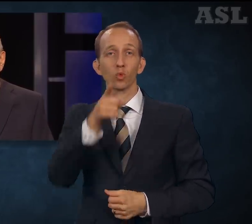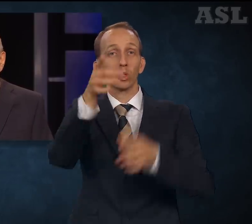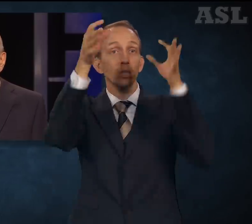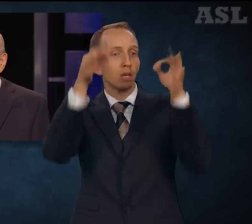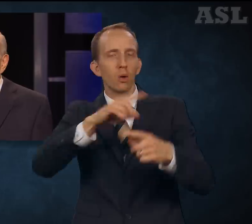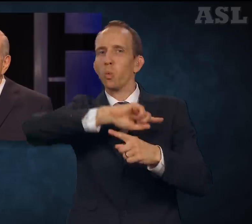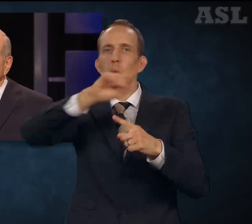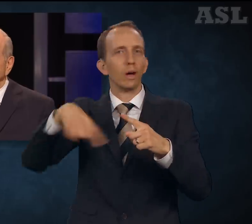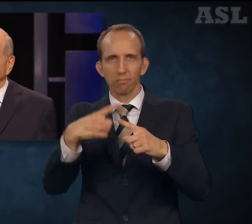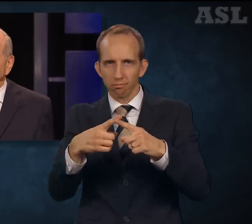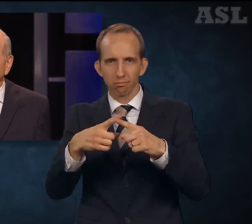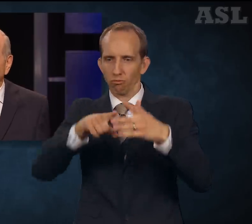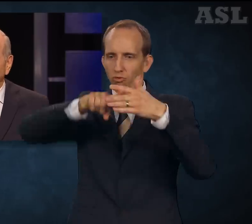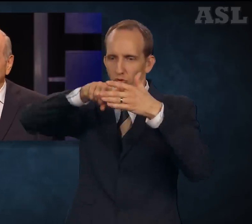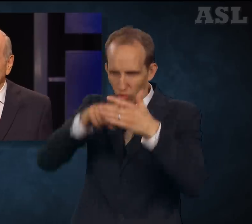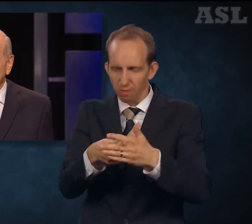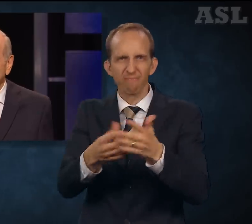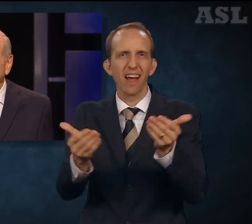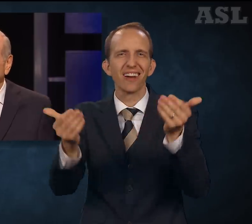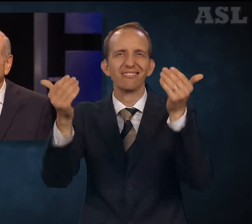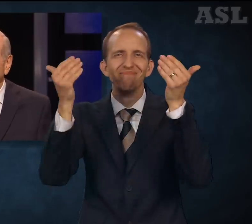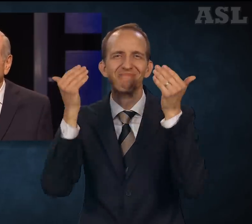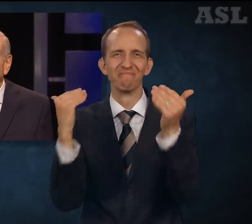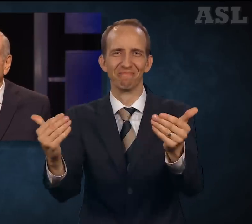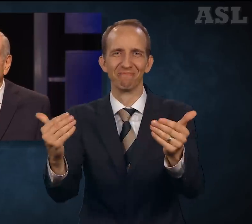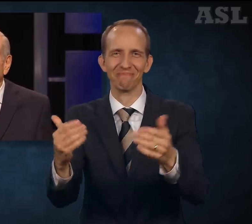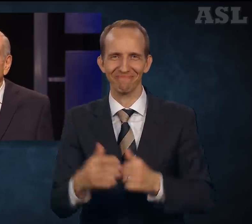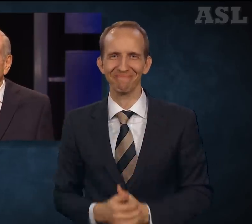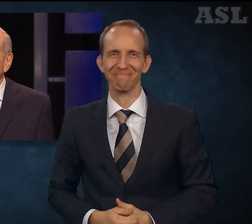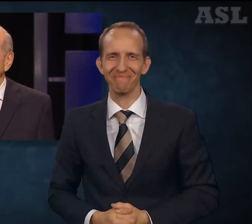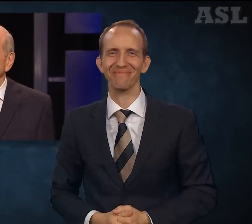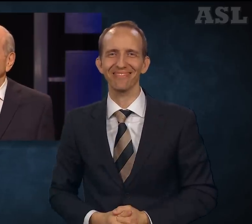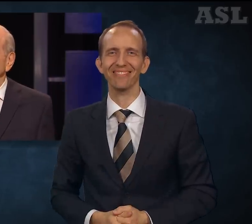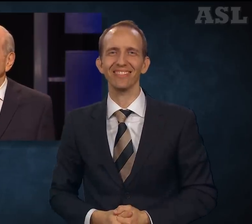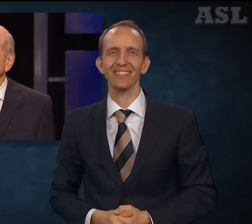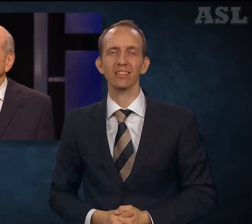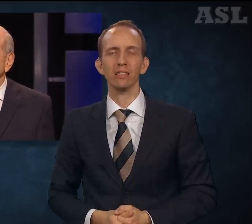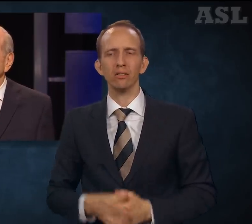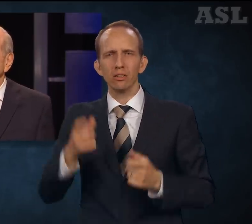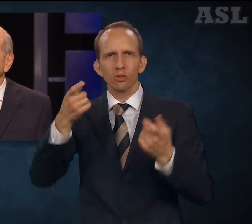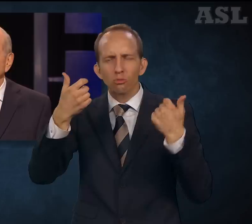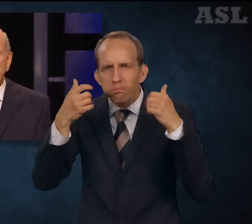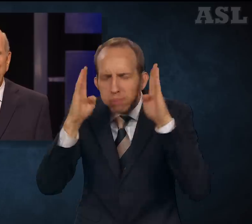CHOOSE SEVEN CONSECUTIVE DAYS